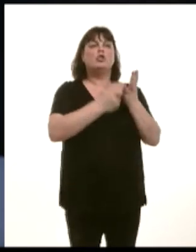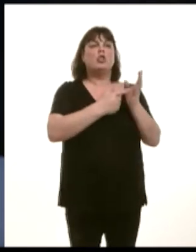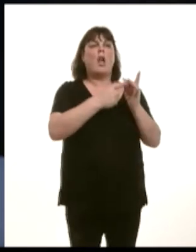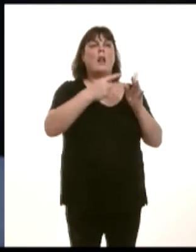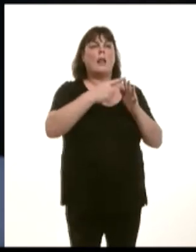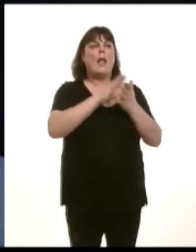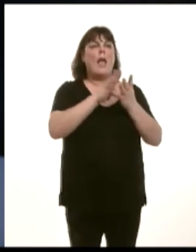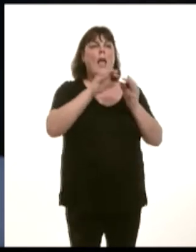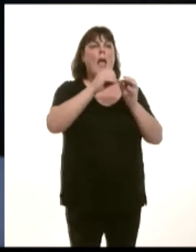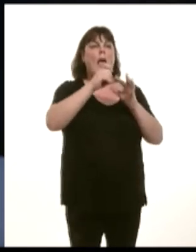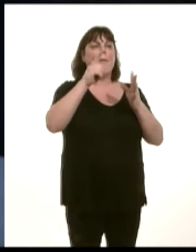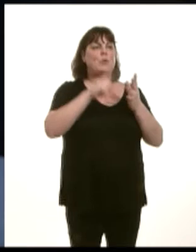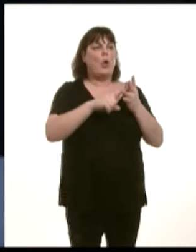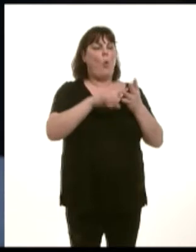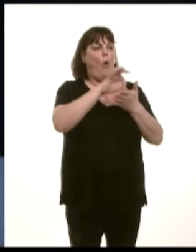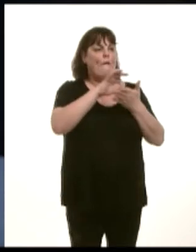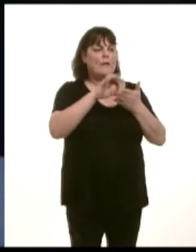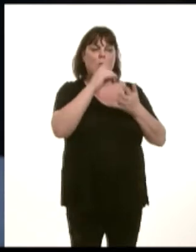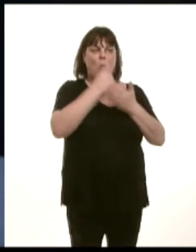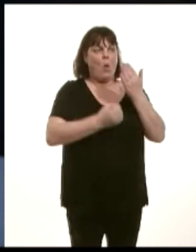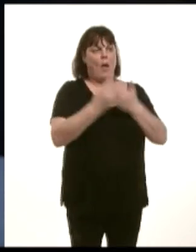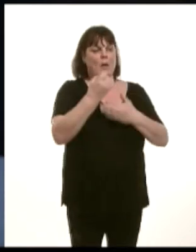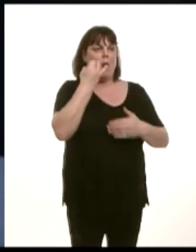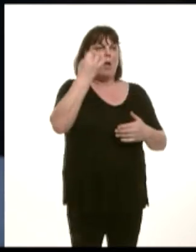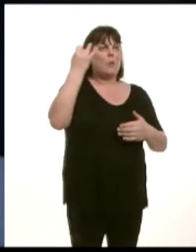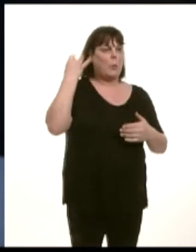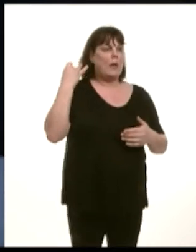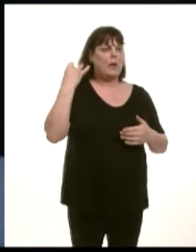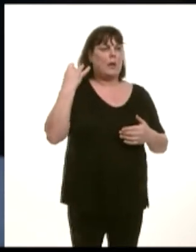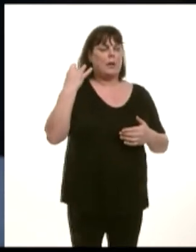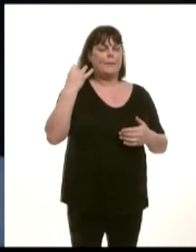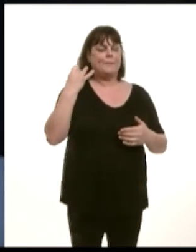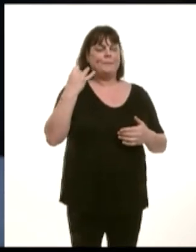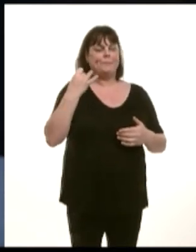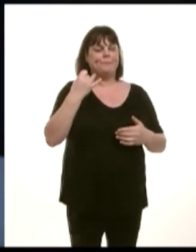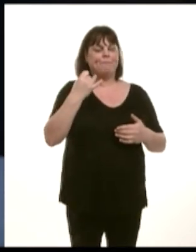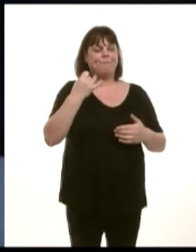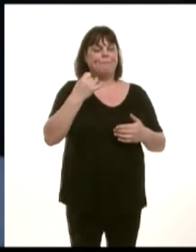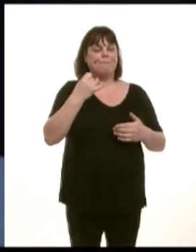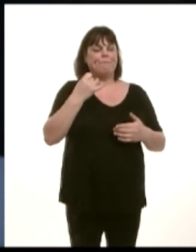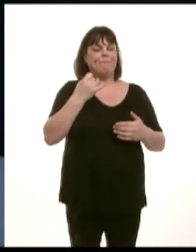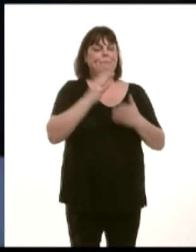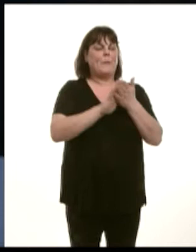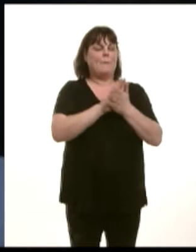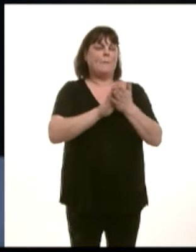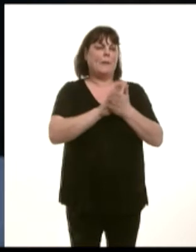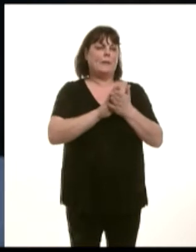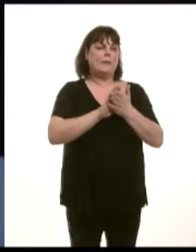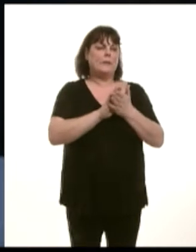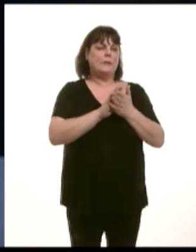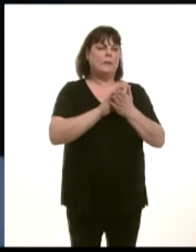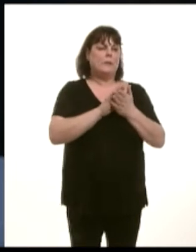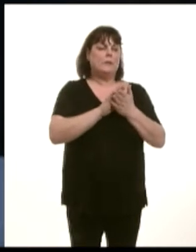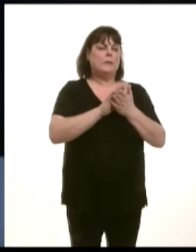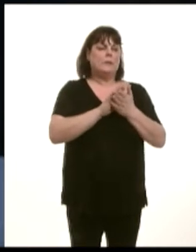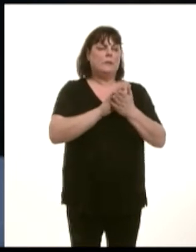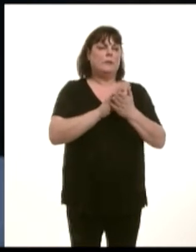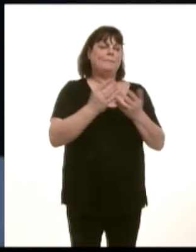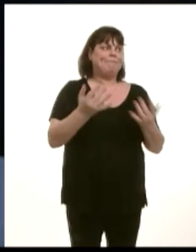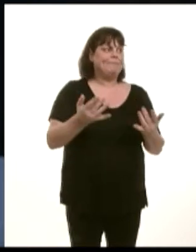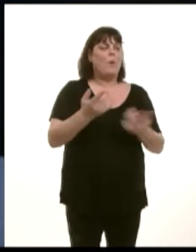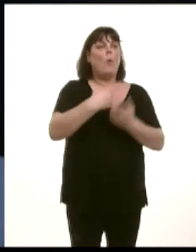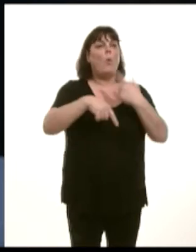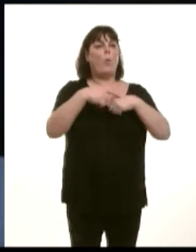that took place last week certainly served to renew the debate about managing extremism